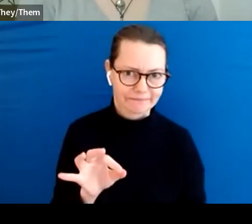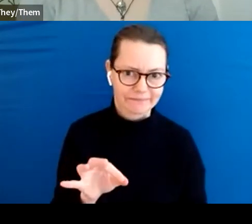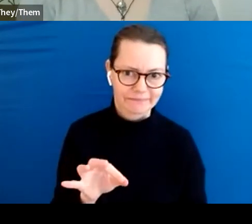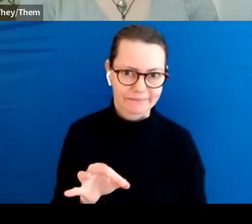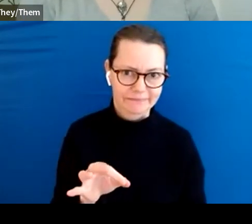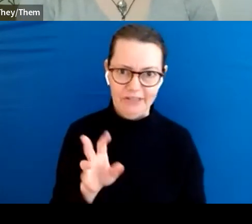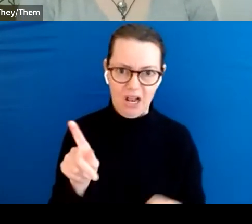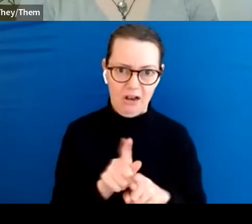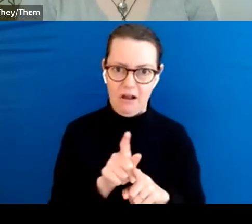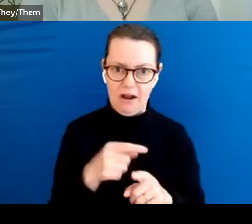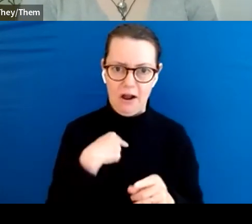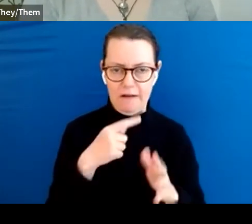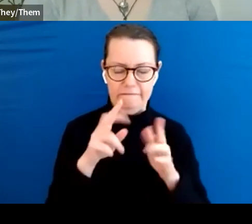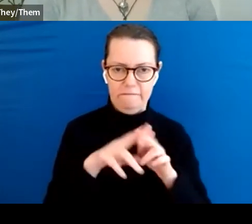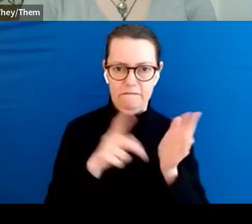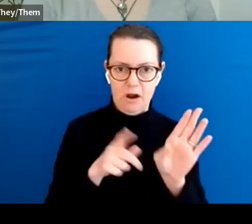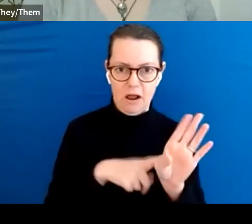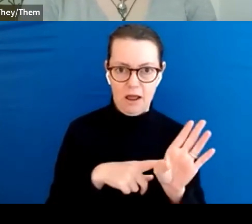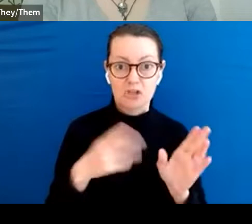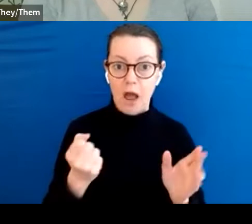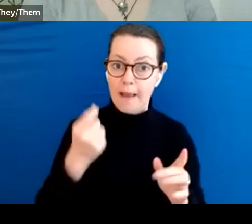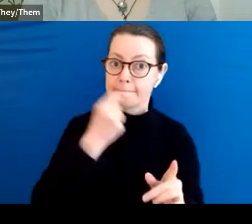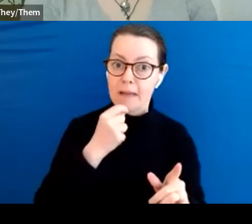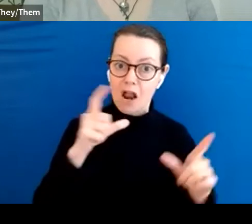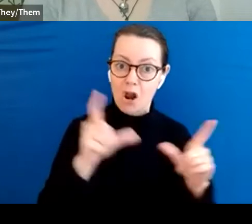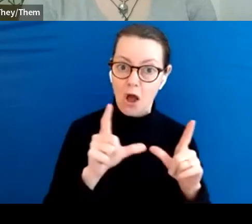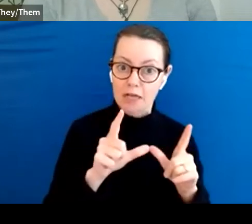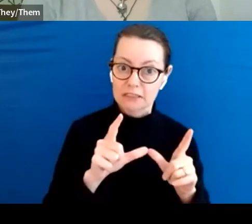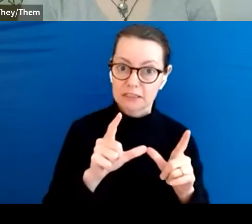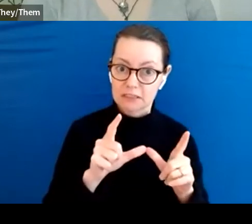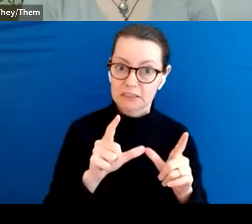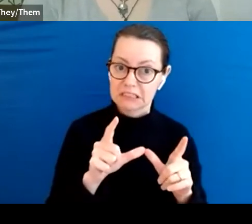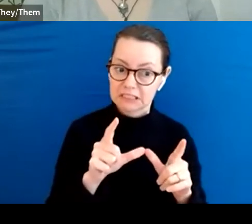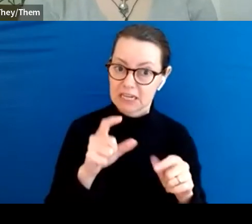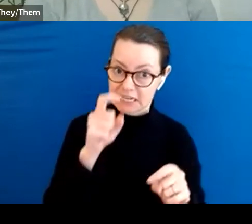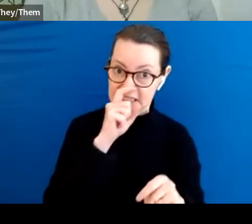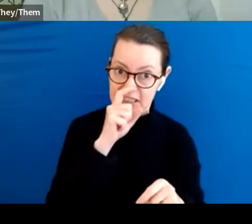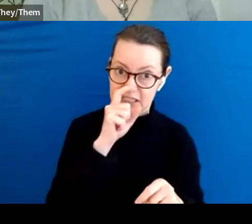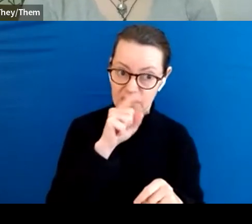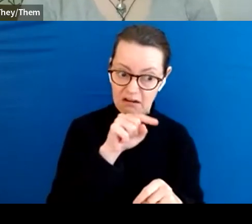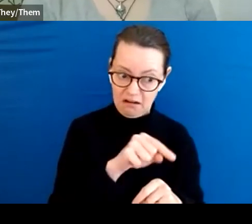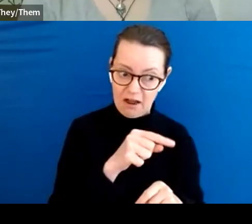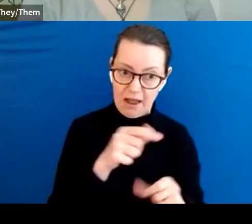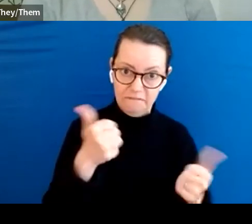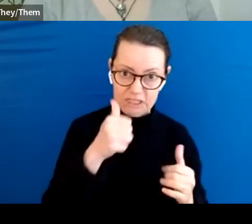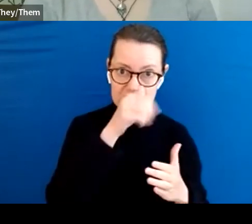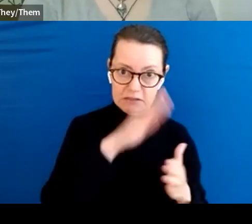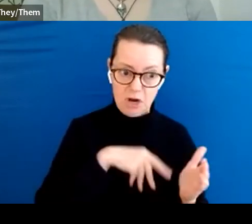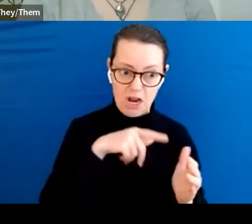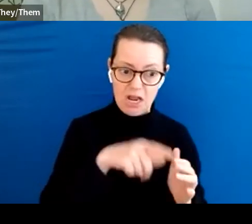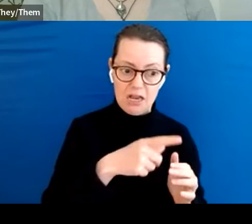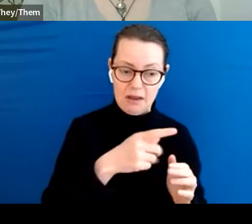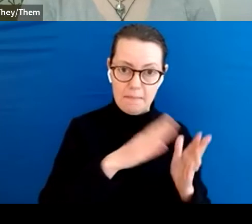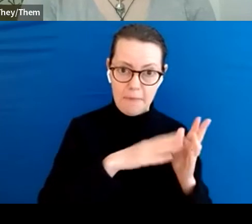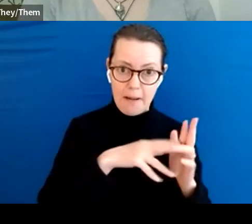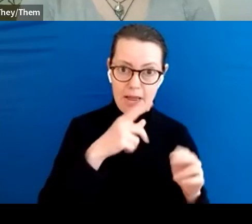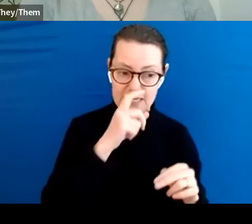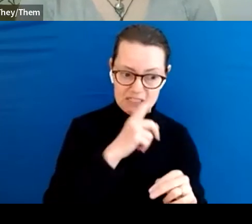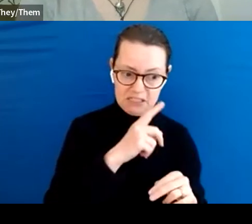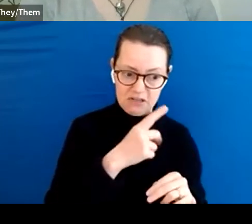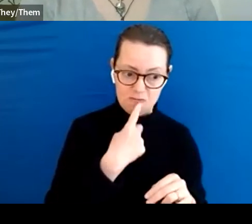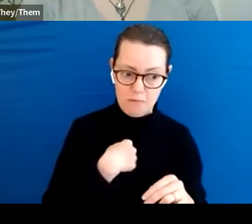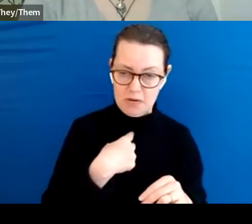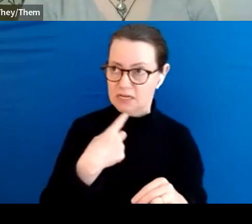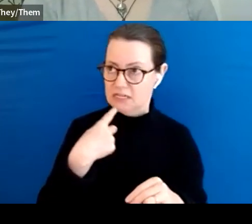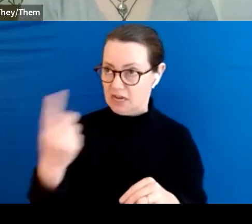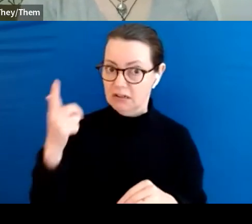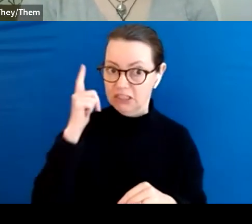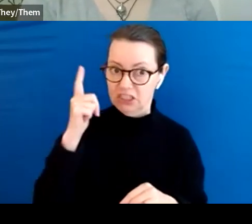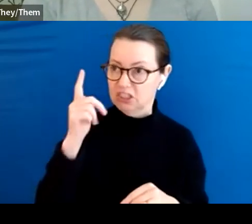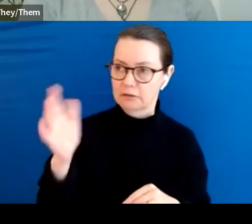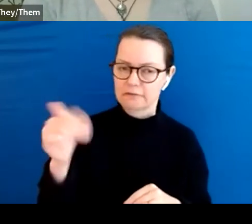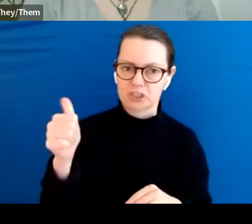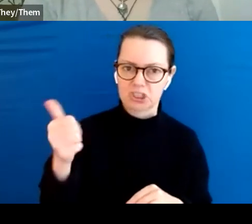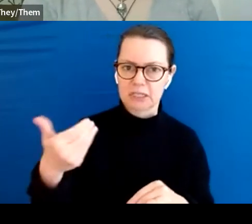Sir, mom had been through the pen license circus with my sister, and basically told my teacher to quote. Cut the crap and court, and just give it to me.